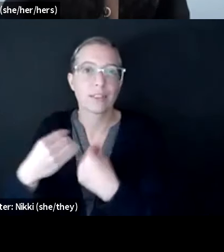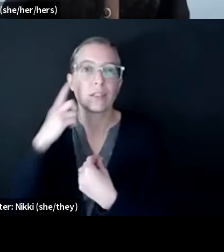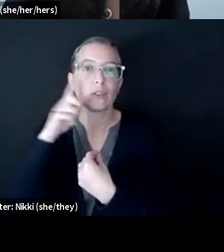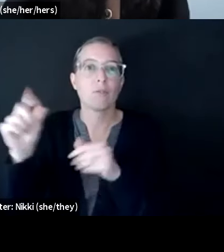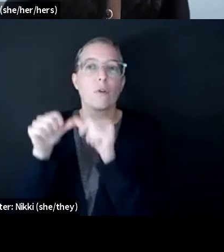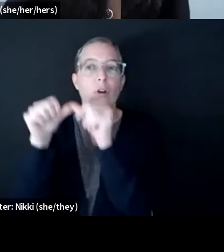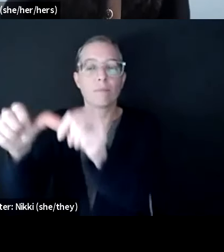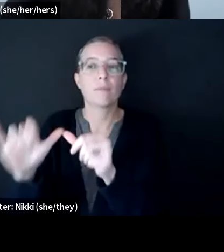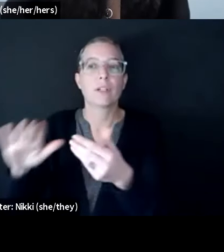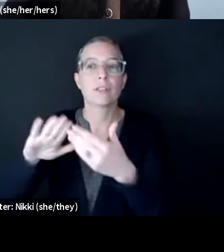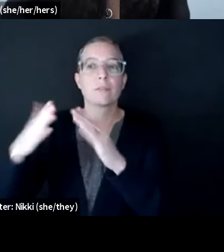Lisa Saldana (she/her/hers): fabulous Thank you.